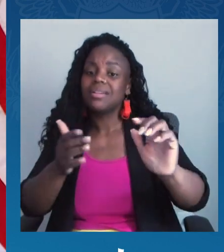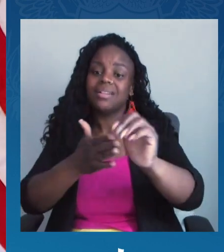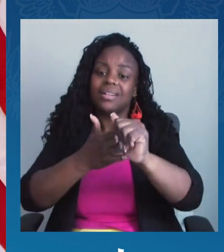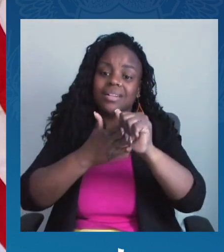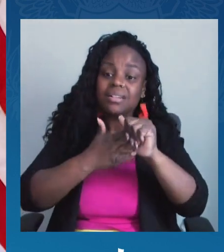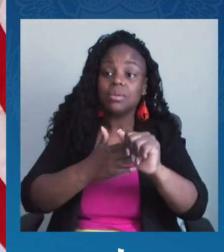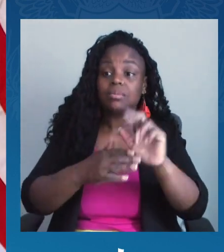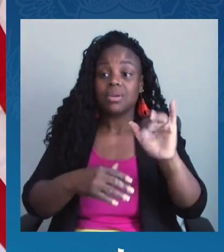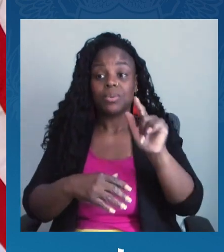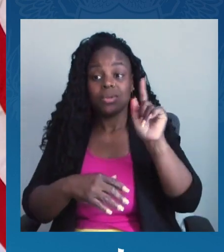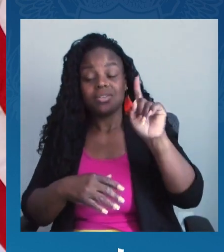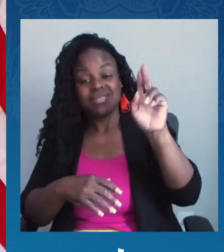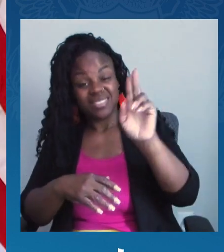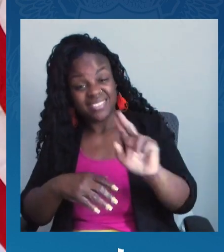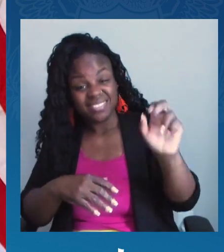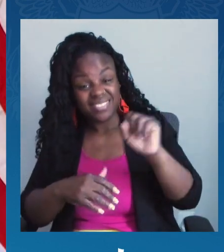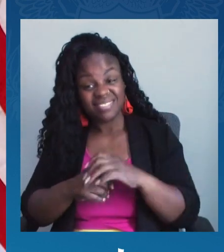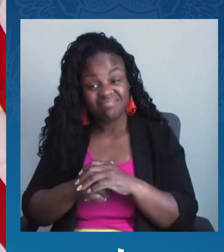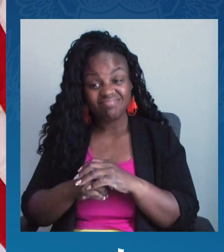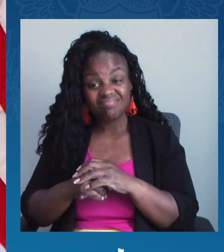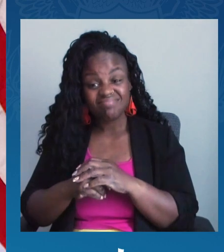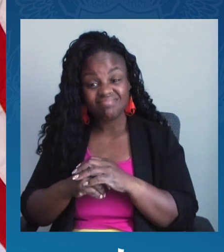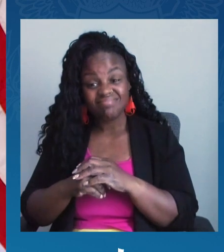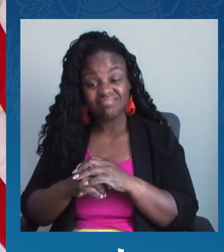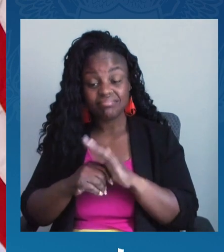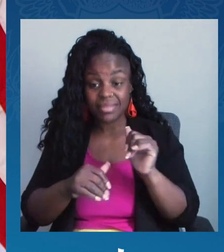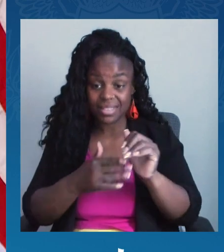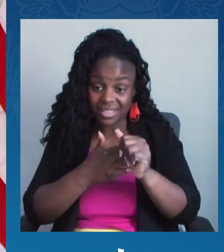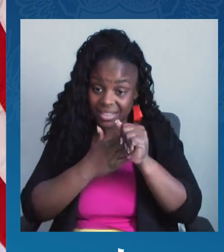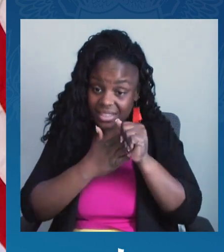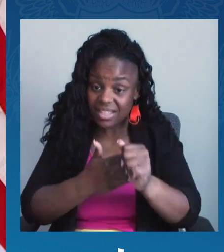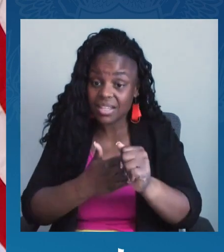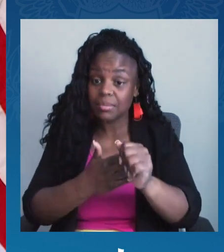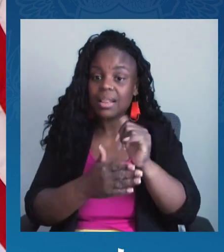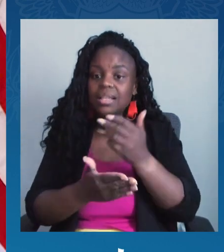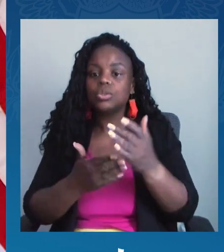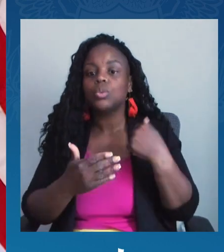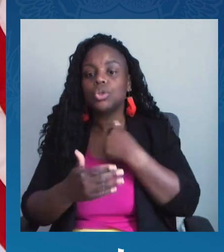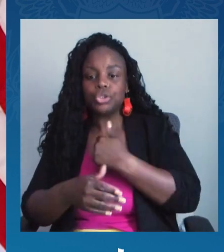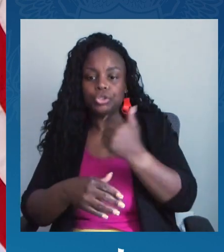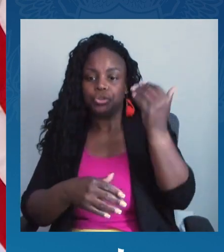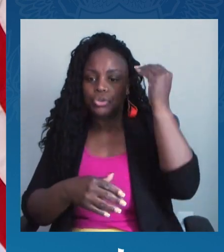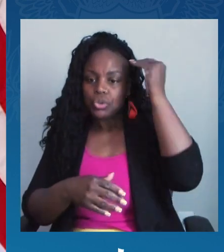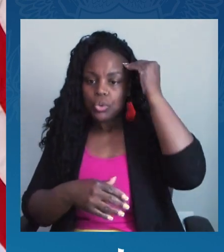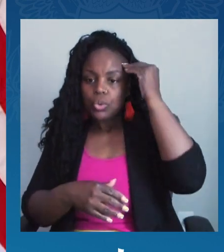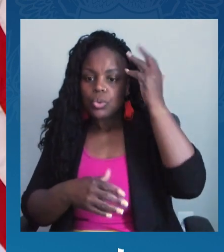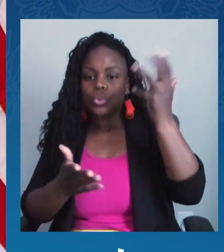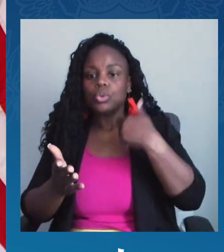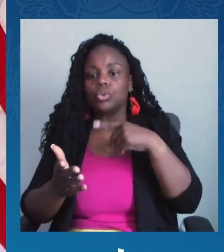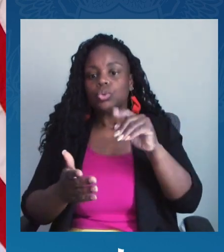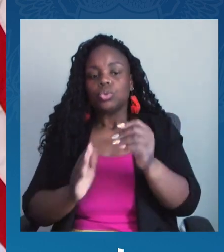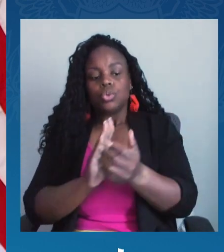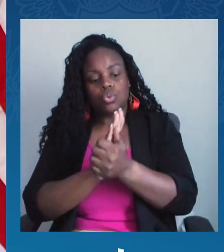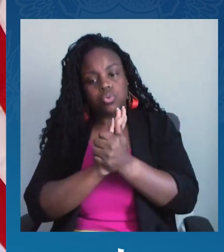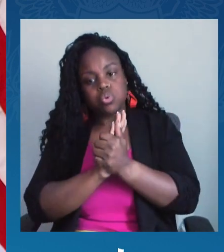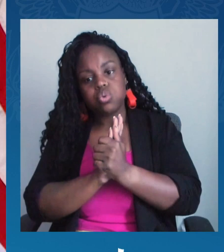have been fueled by what we all know we do so well when we do it, which is coalition building.